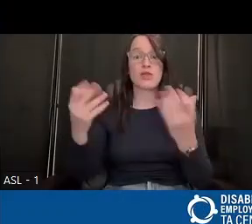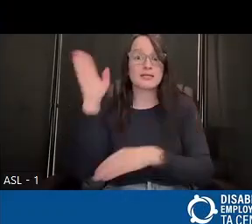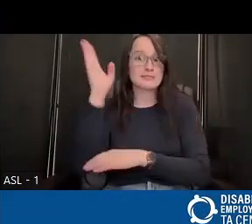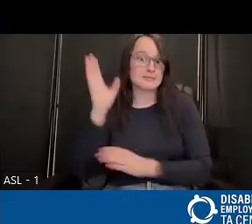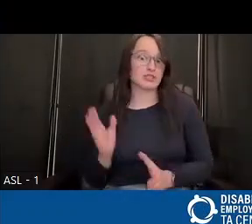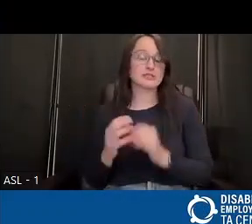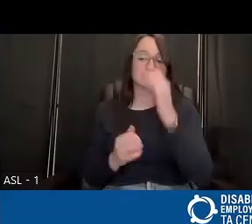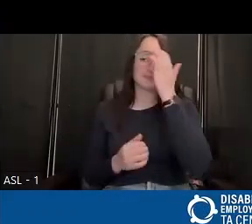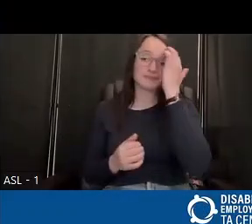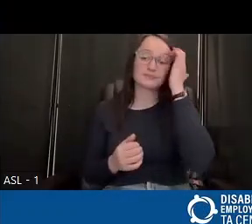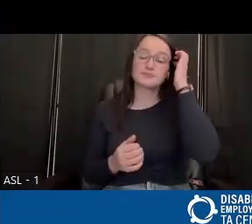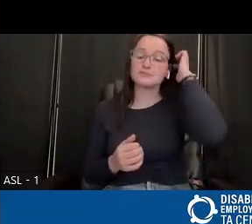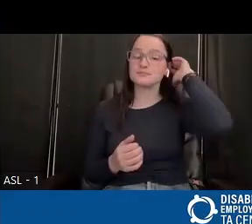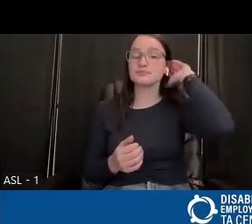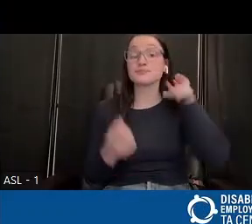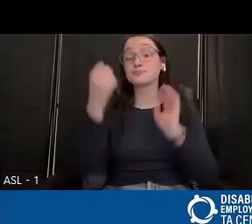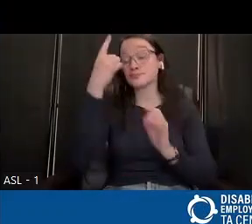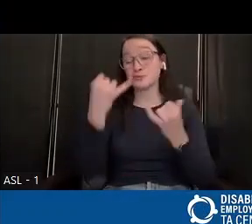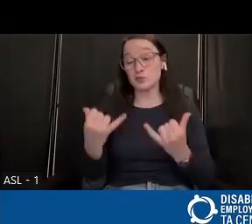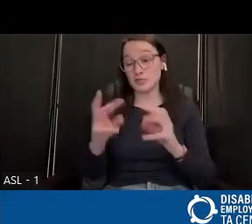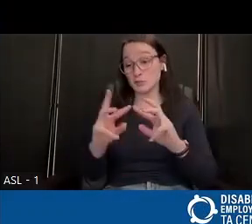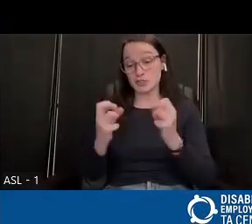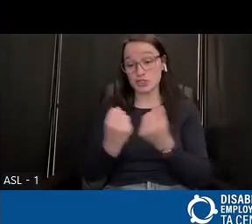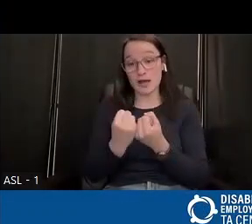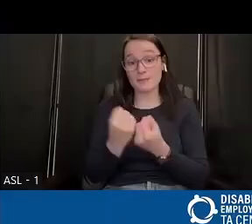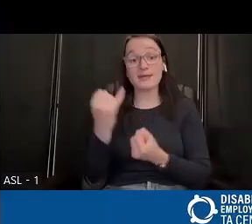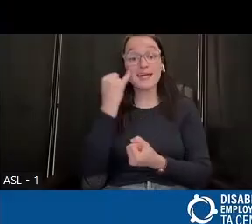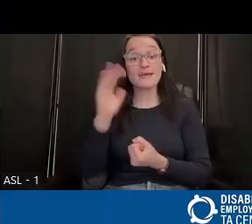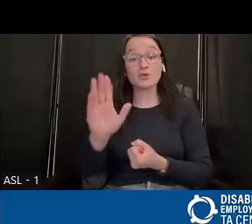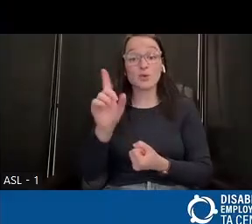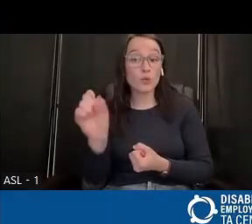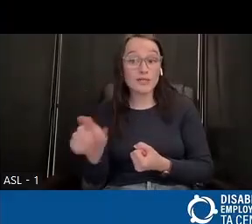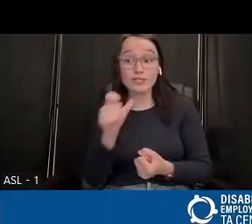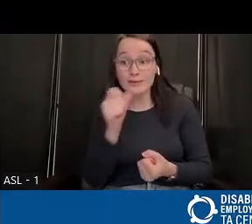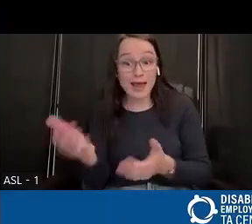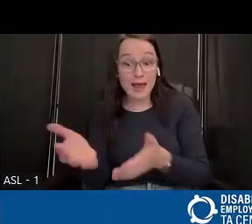is that if we don't get to your question, we are hosting an Office Hour this Thursday, which we'll